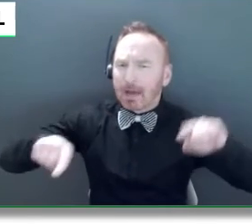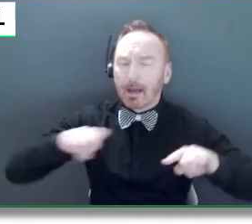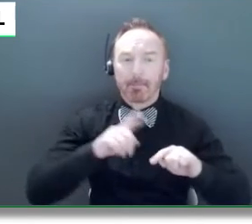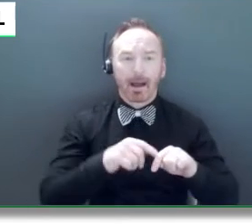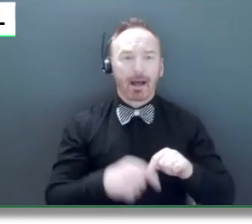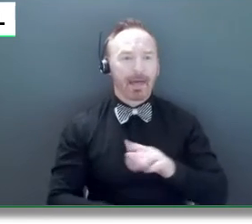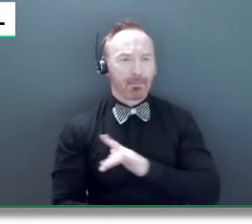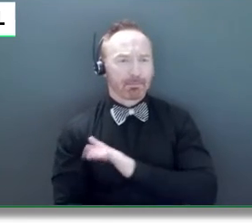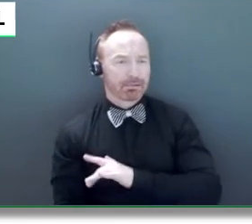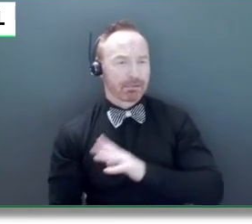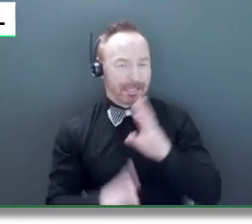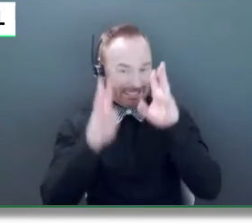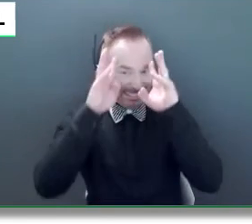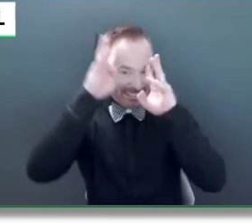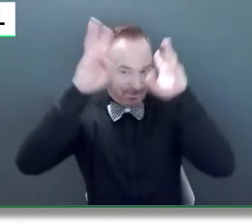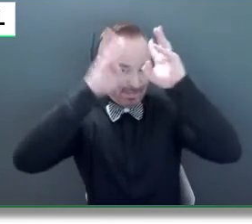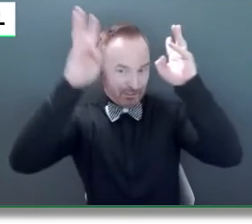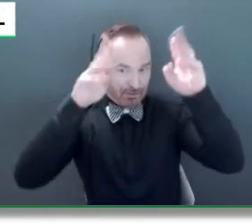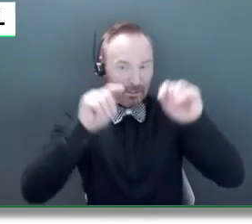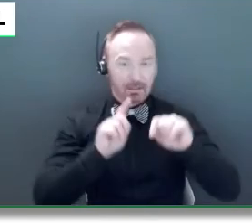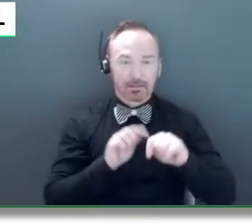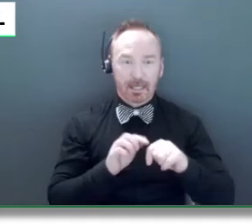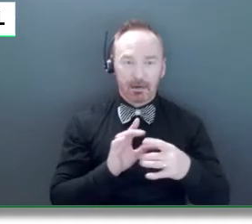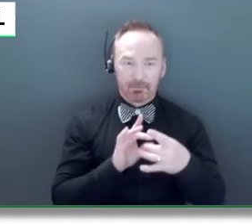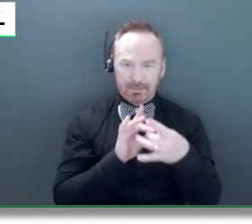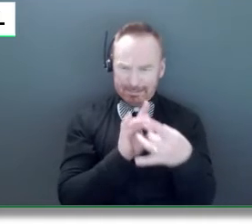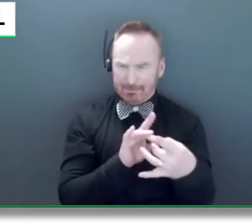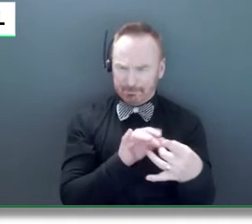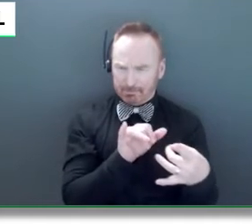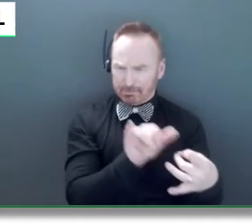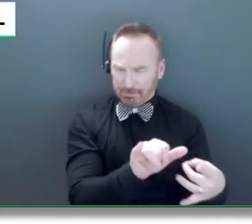dealing with that. Um so something that parks can look at